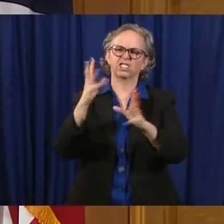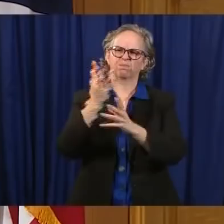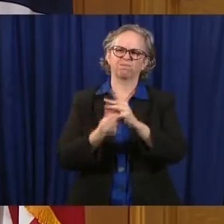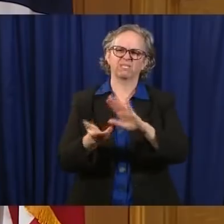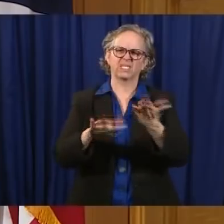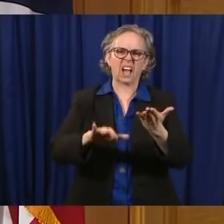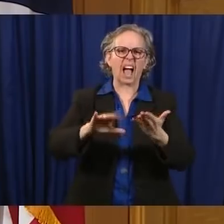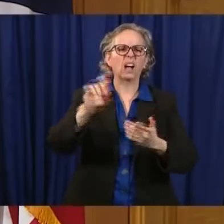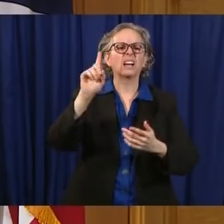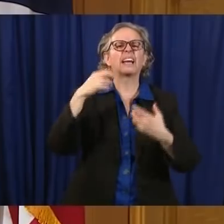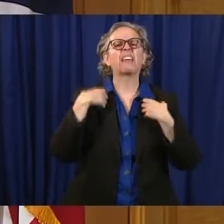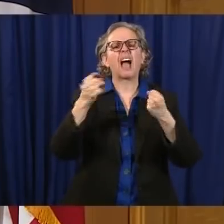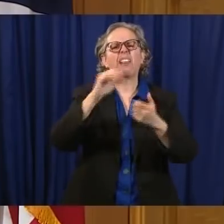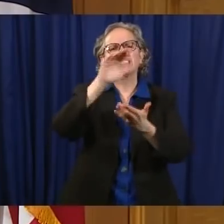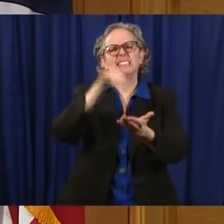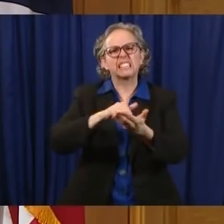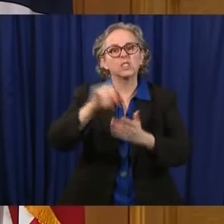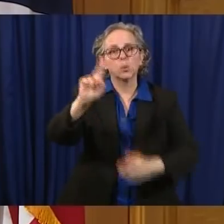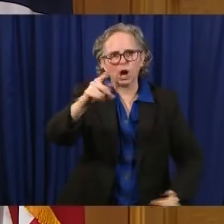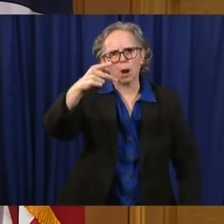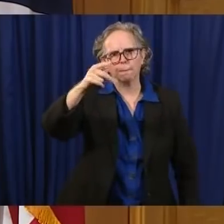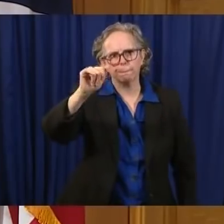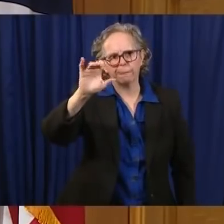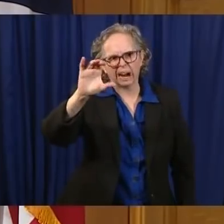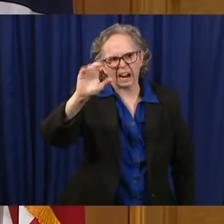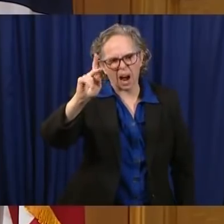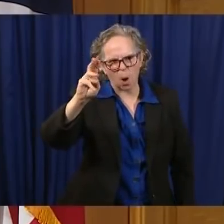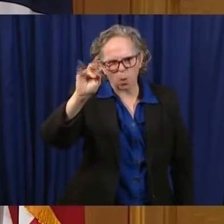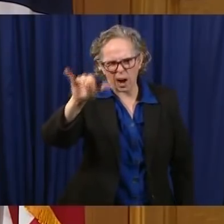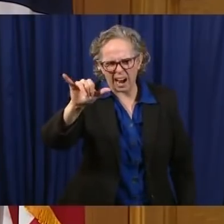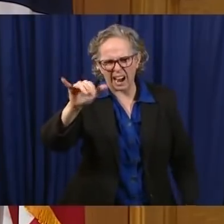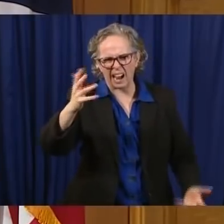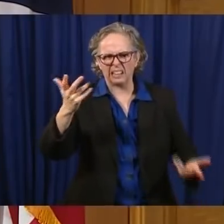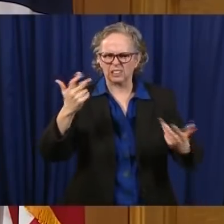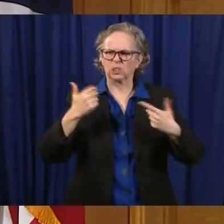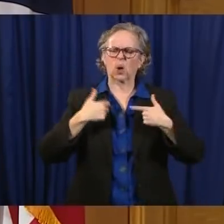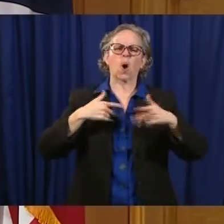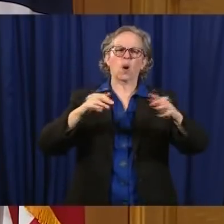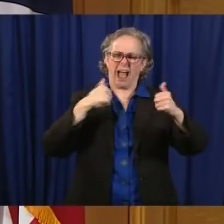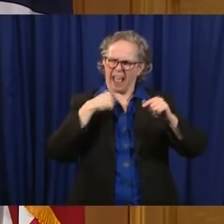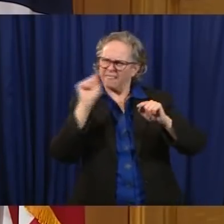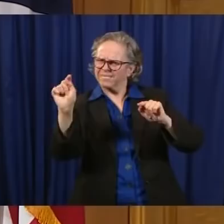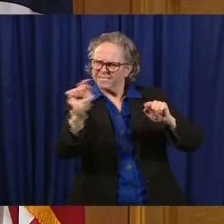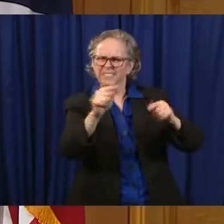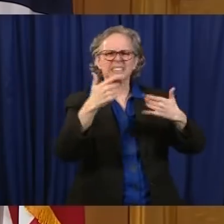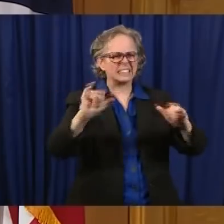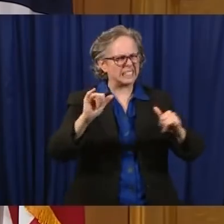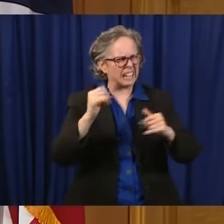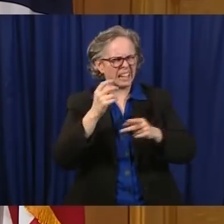NOTIFIED ME THAT SADLY A LEAN MEAT HAS DIED, THEY WERE SUFFERING FROM A LONG-TERM